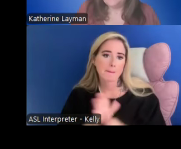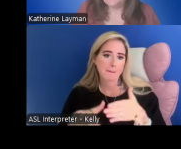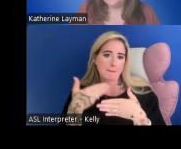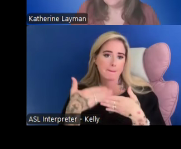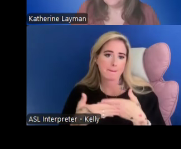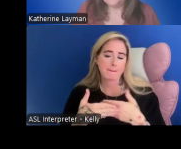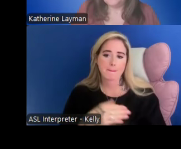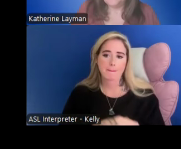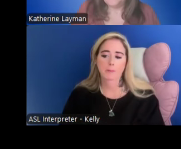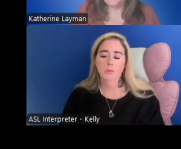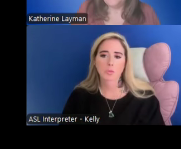Next slide.